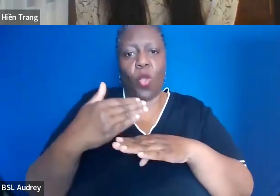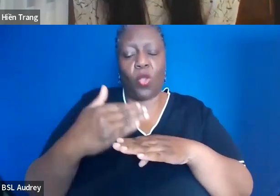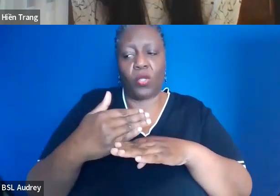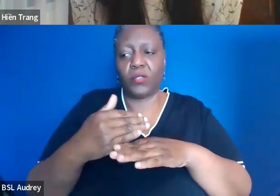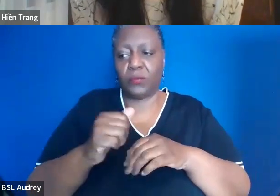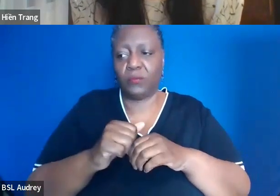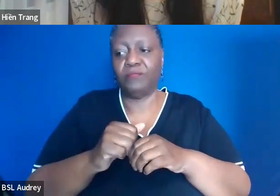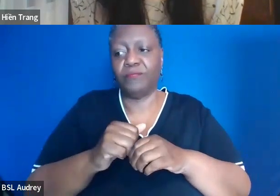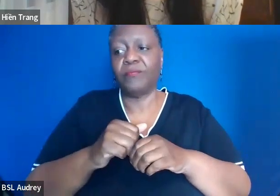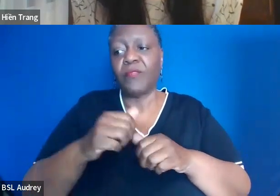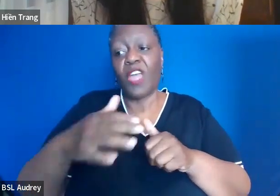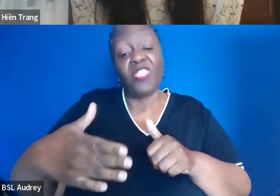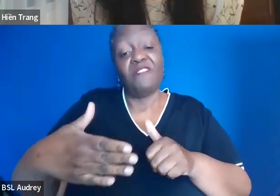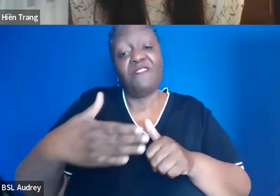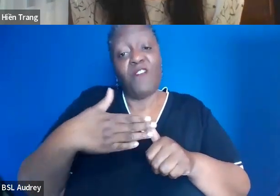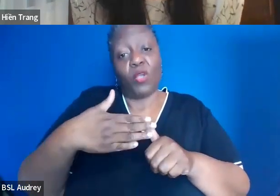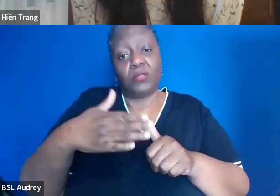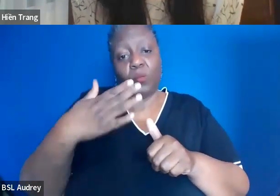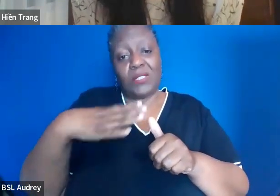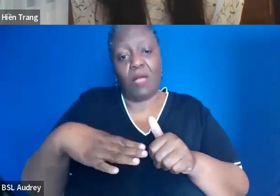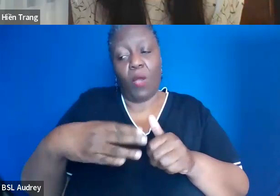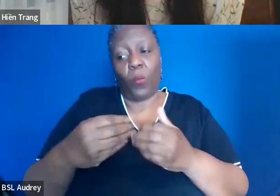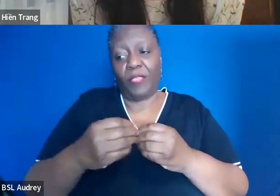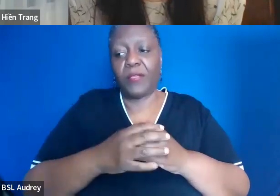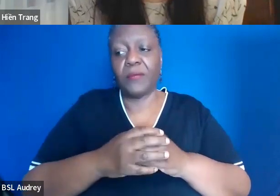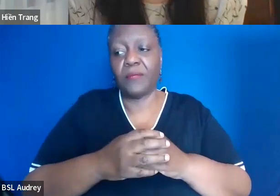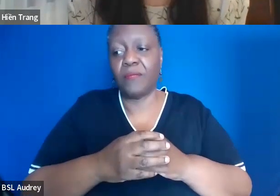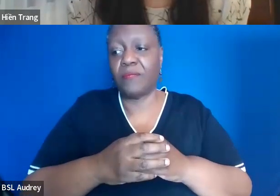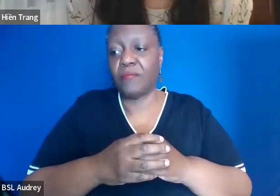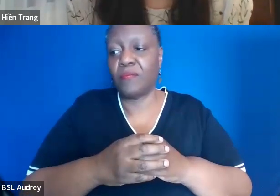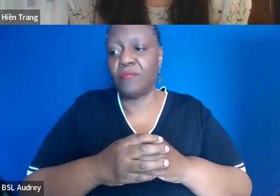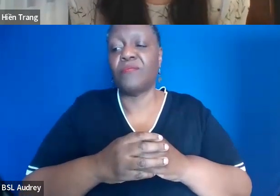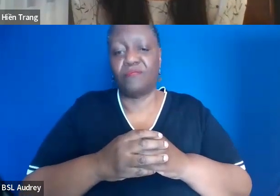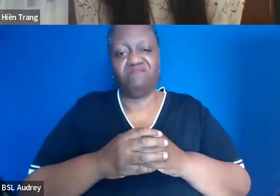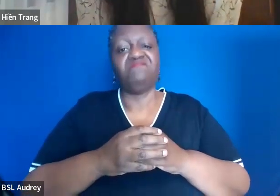um and the first one that I will start with is sweet rice ball afloat